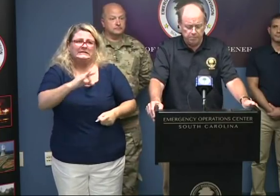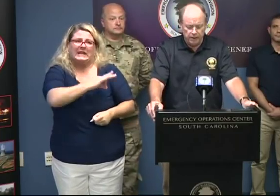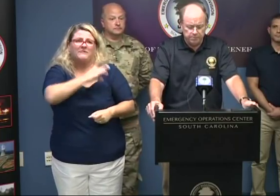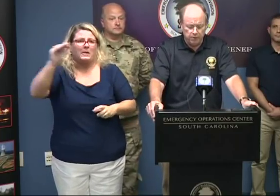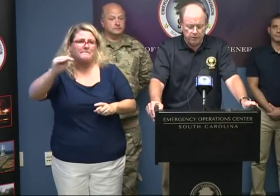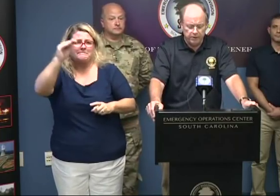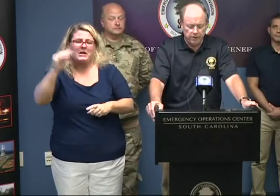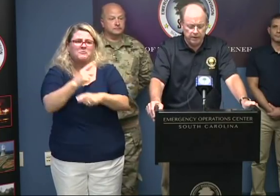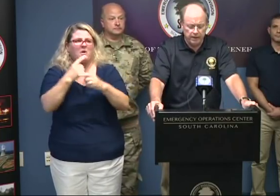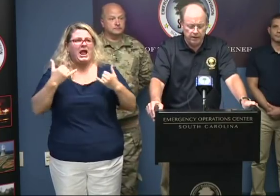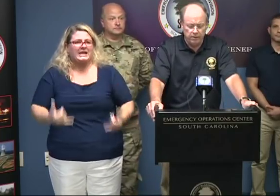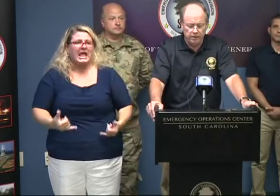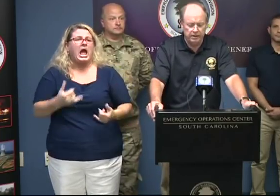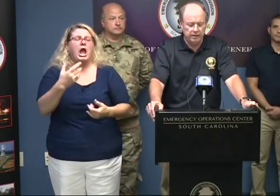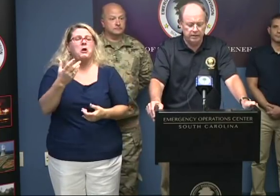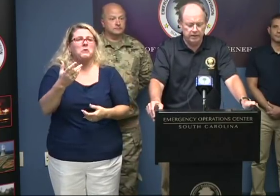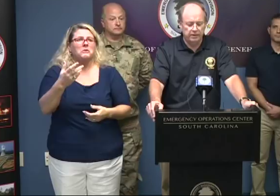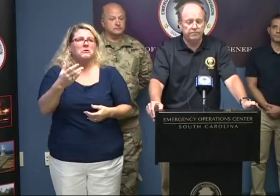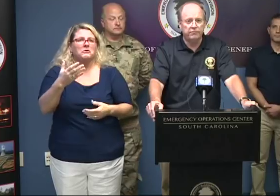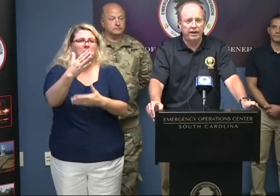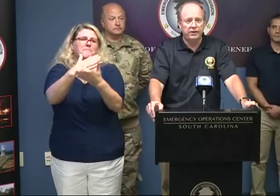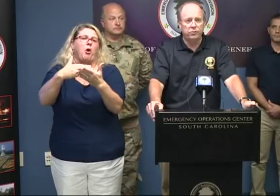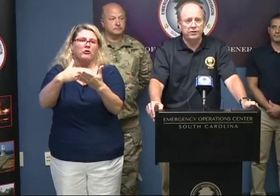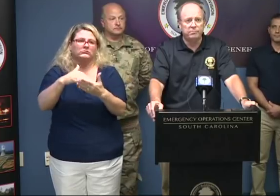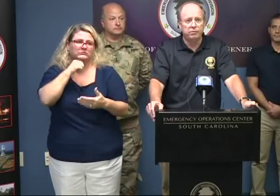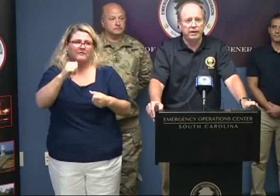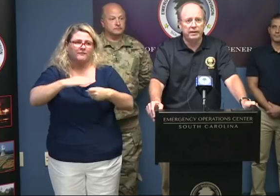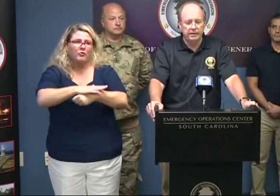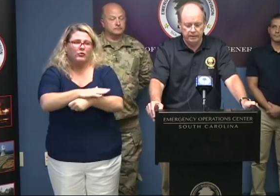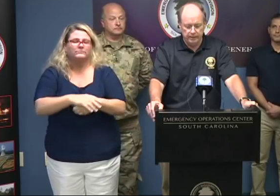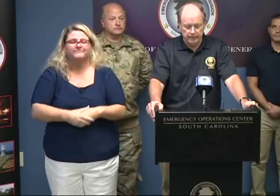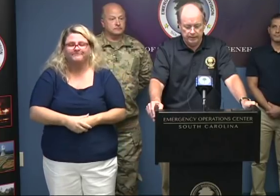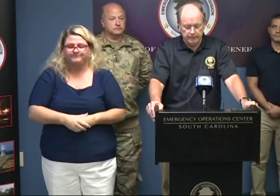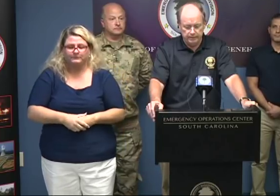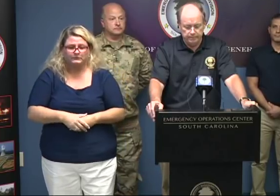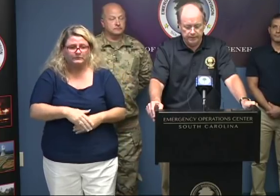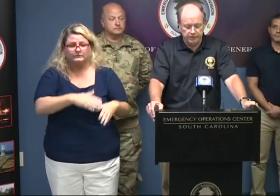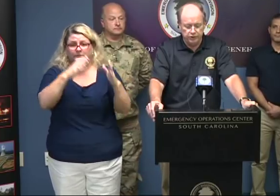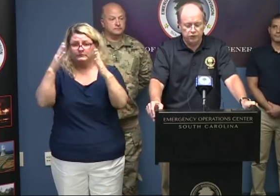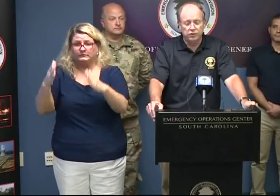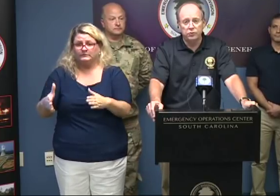Response priorities right now are evacuation planning and execution,